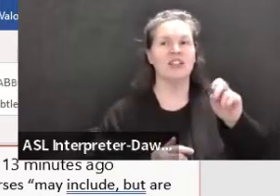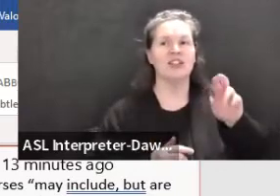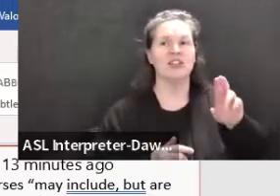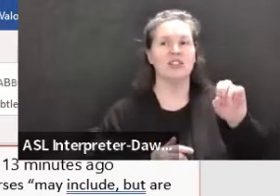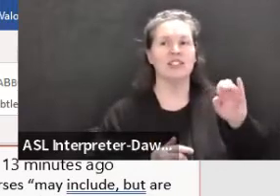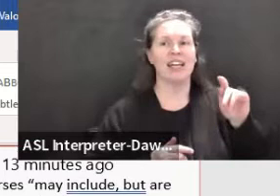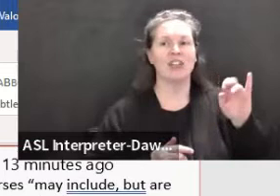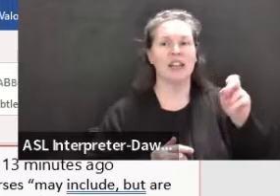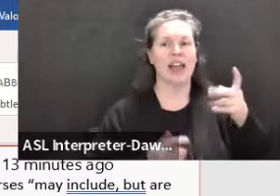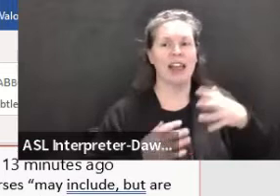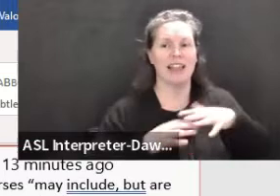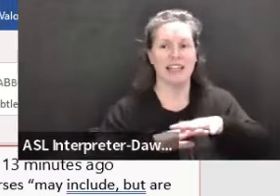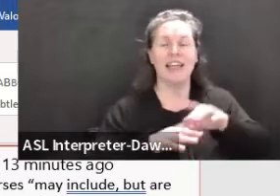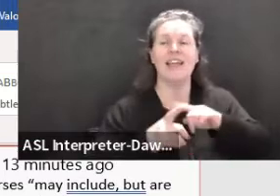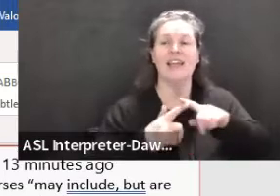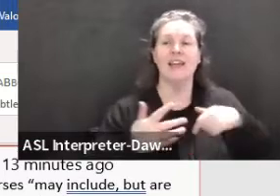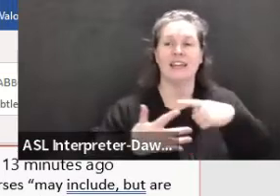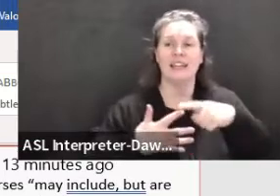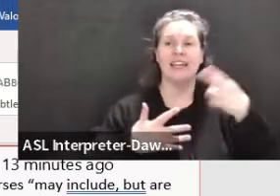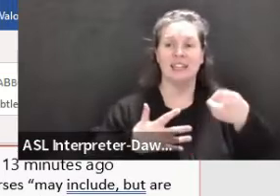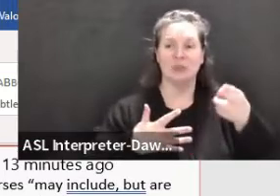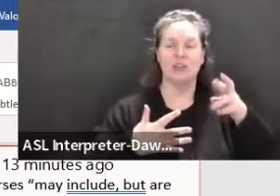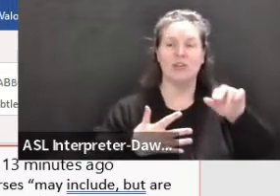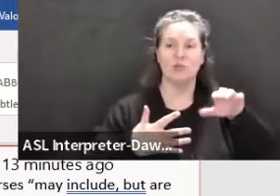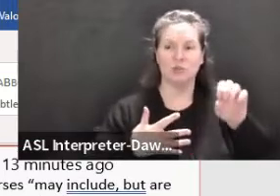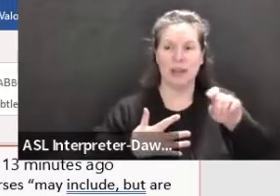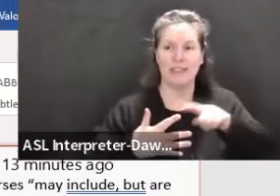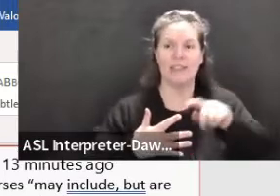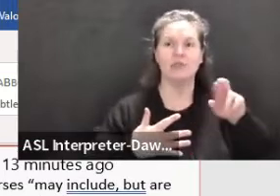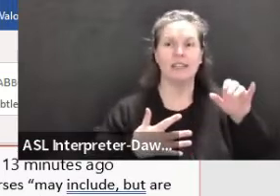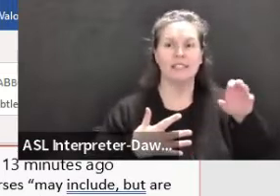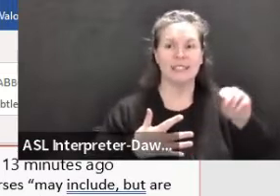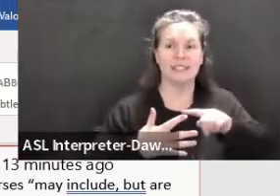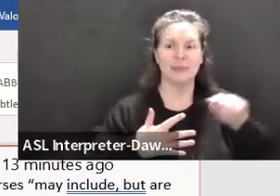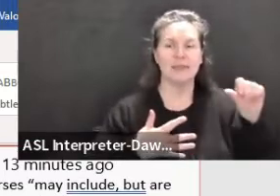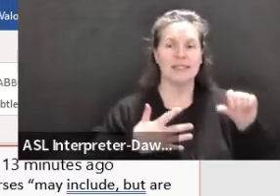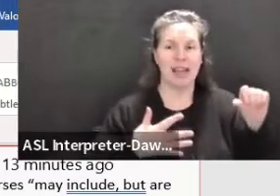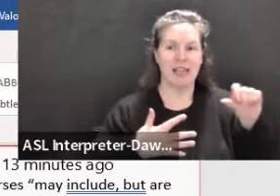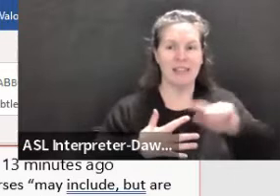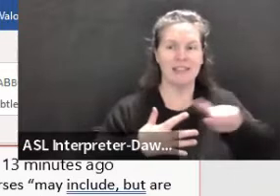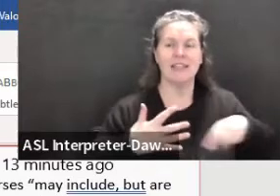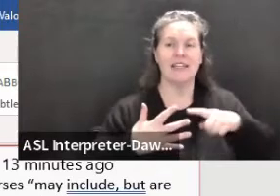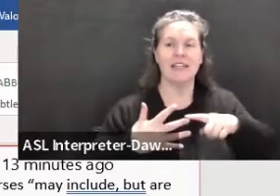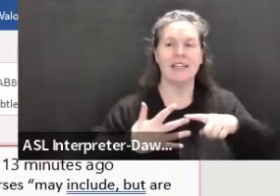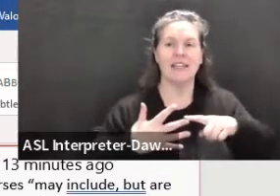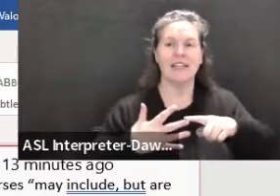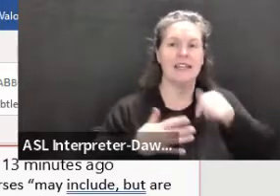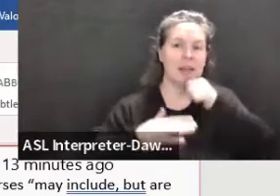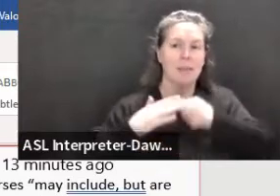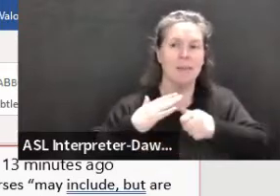Then we'd have the history of race, racism and medicine and science, implicit bias and microaggressions,